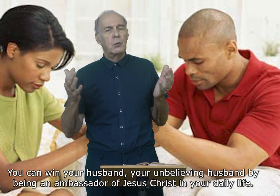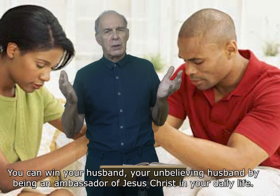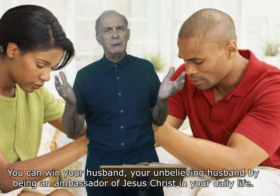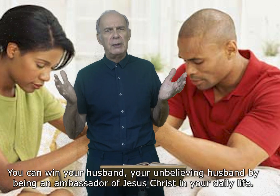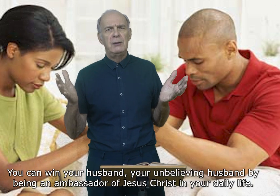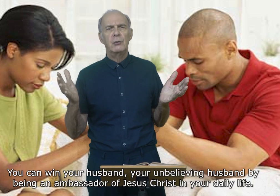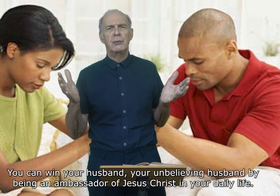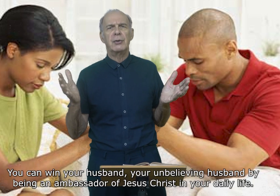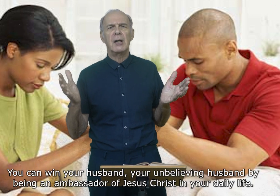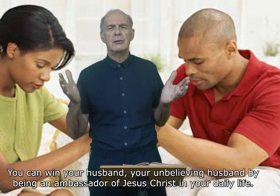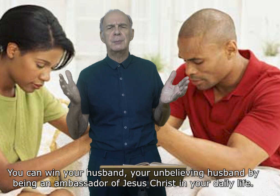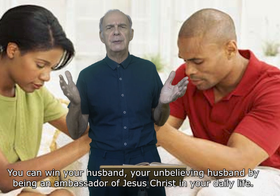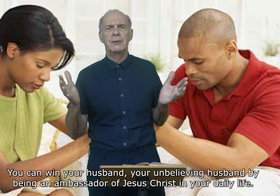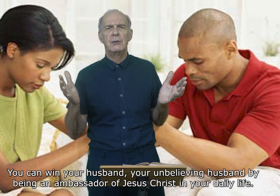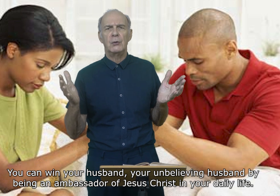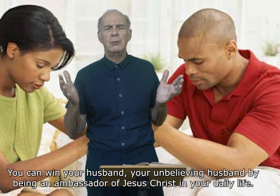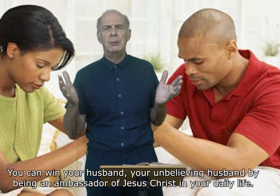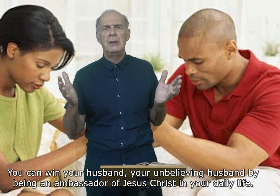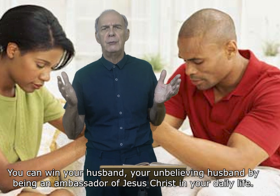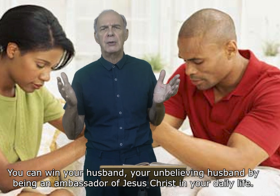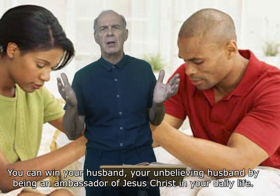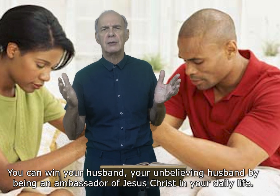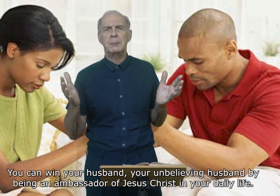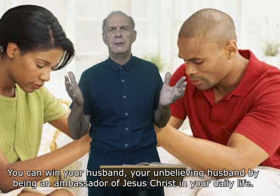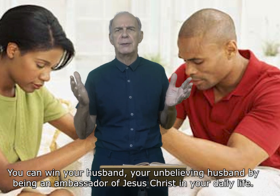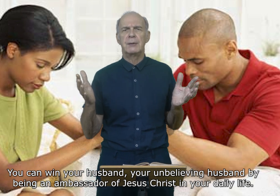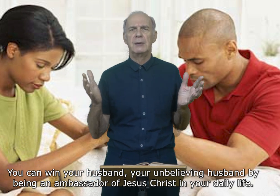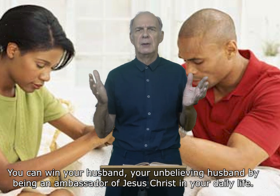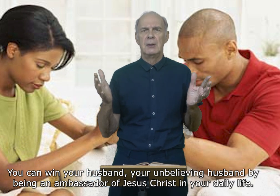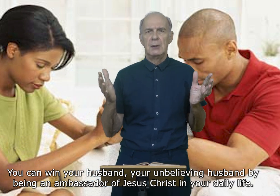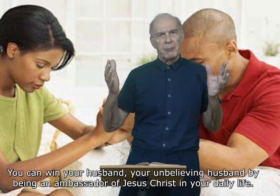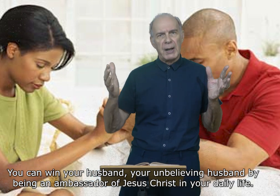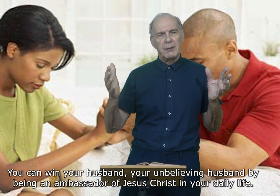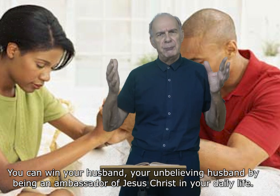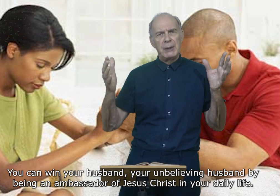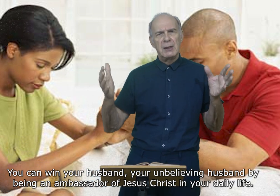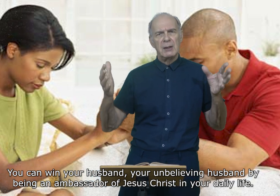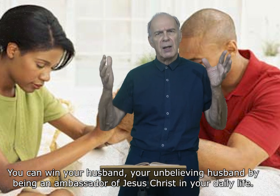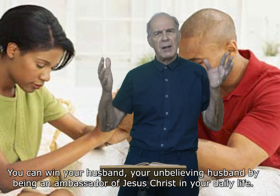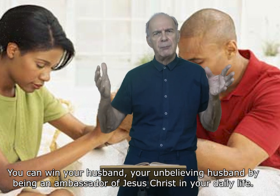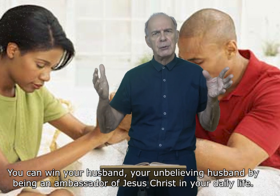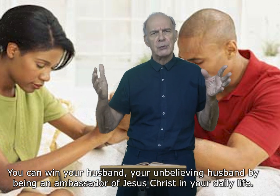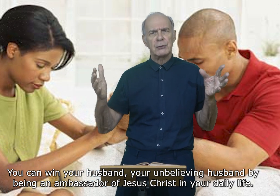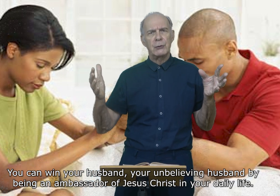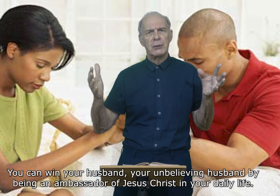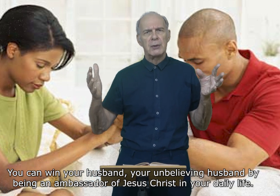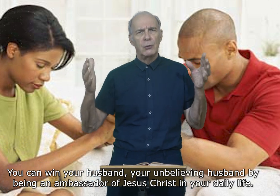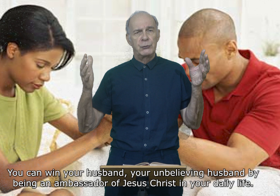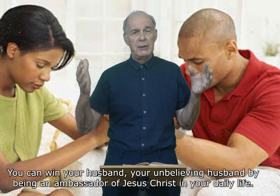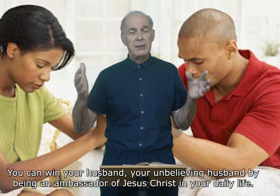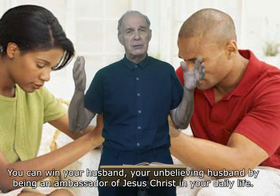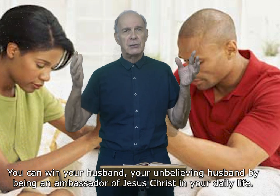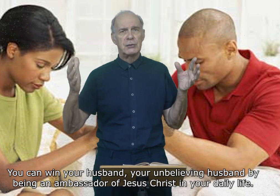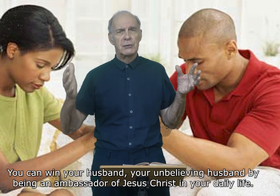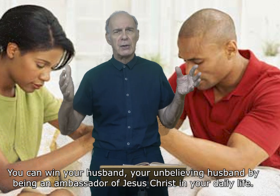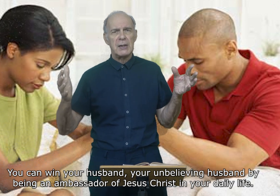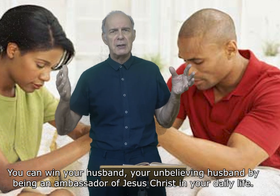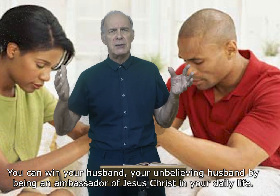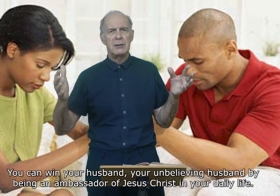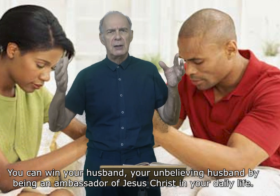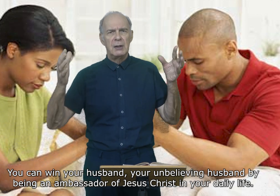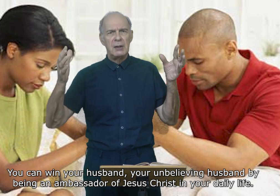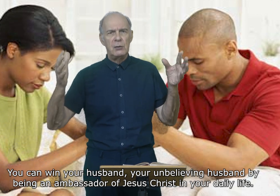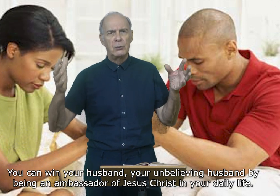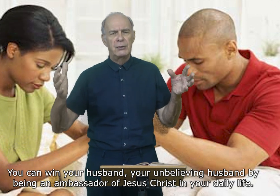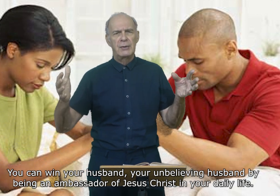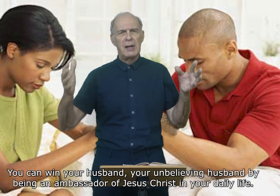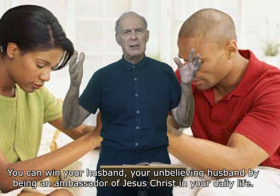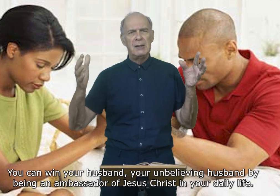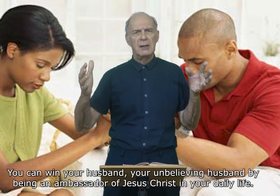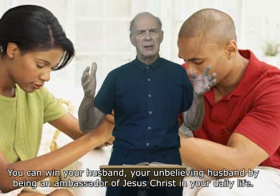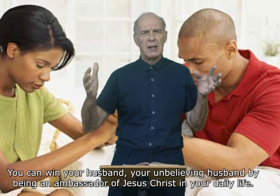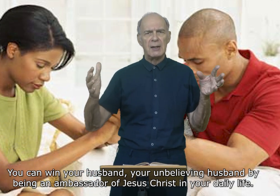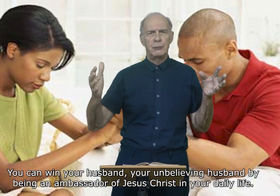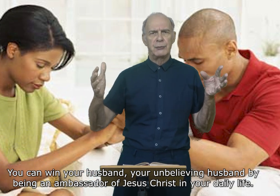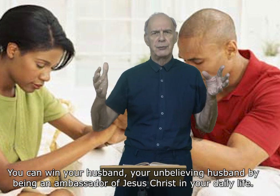You can win your husband, your unbelieving husband by being an ambassador of Jesus Christ in your daily life.